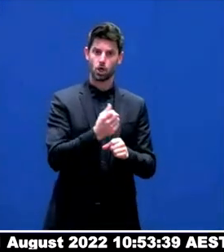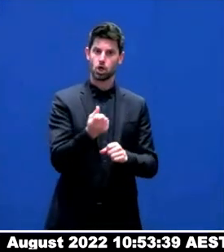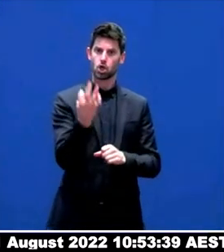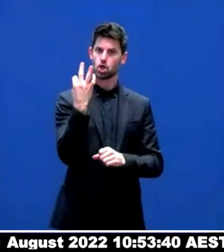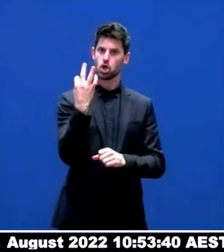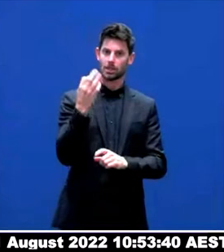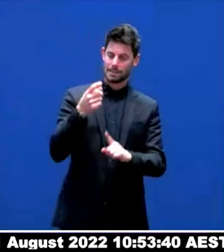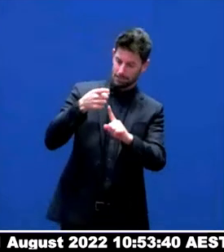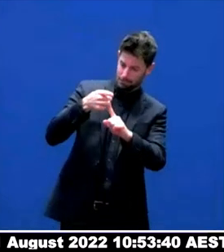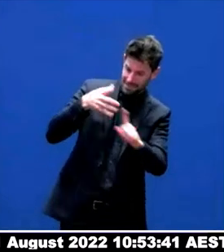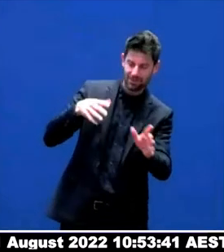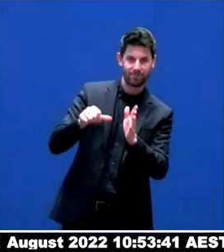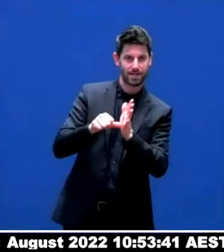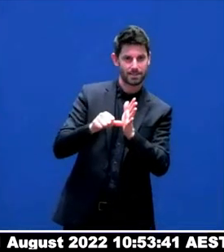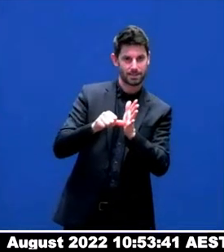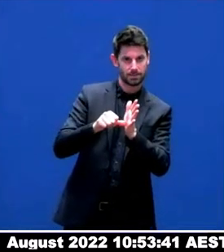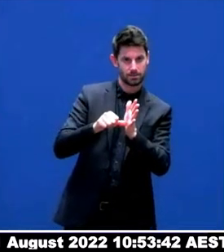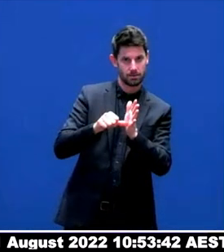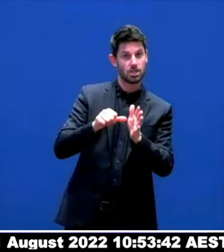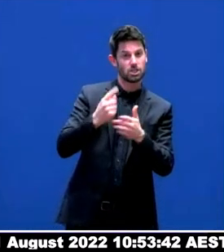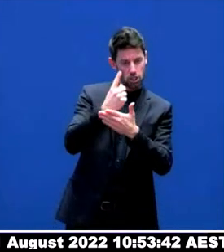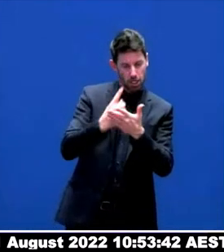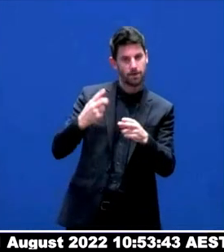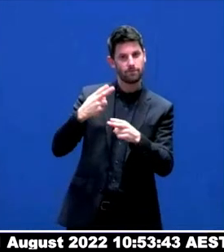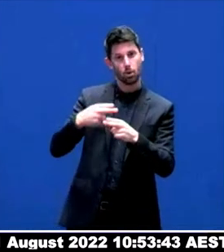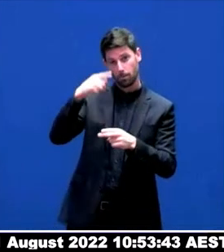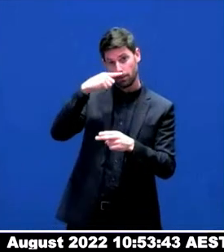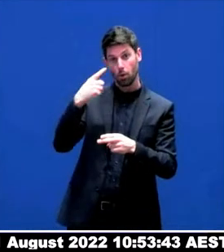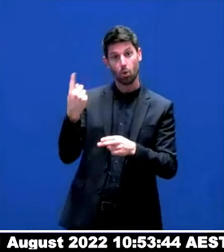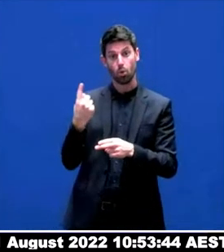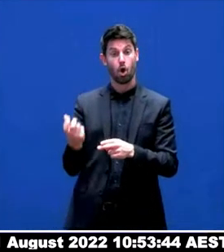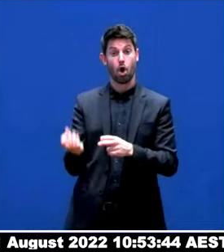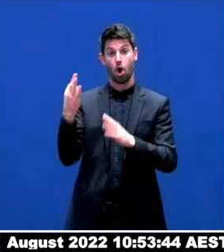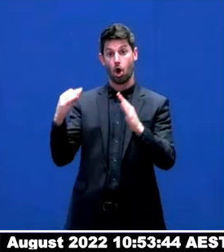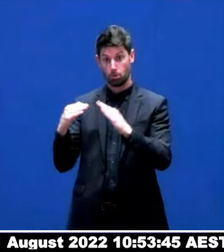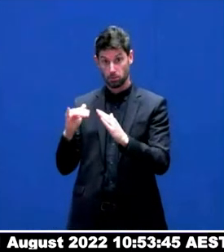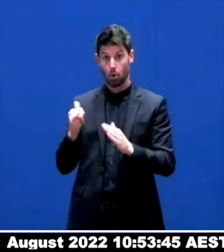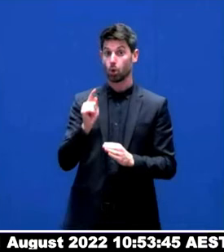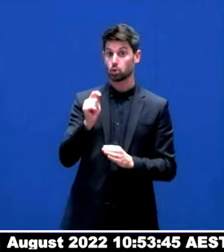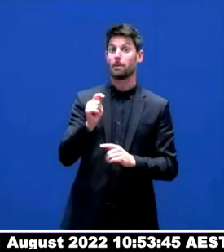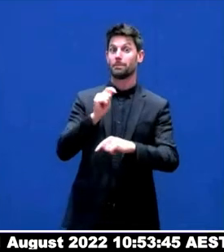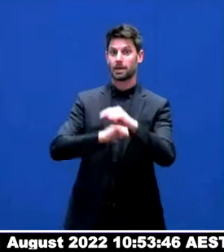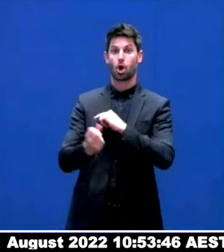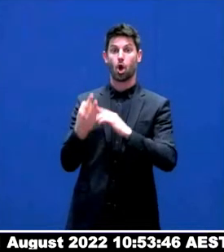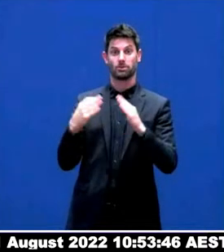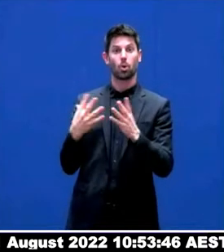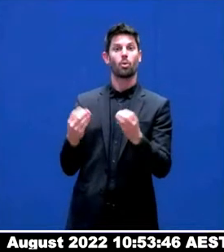earmarked for people who are homeless or at risk of homeless who live with disability? Not - not that cohort, no.